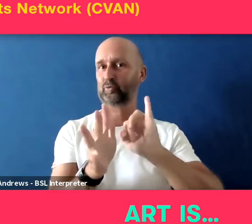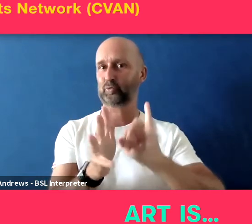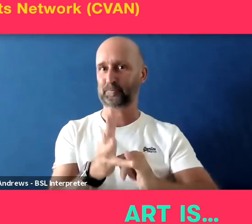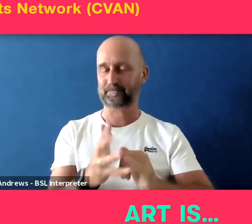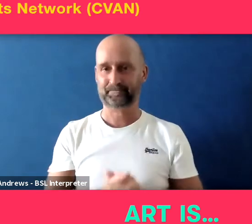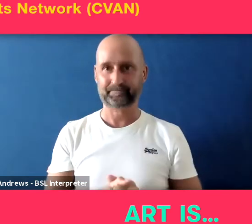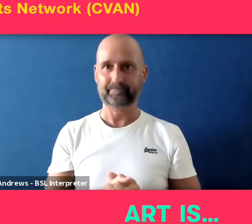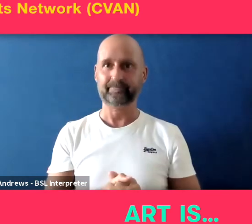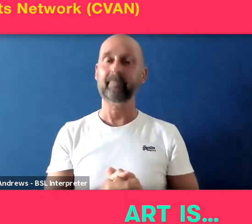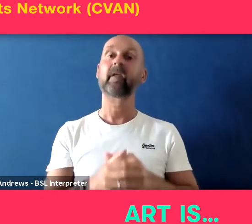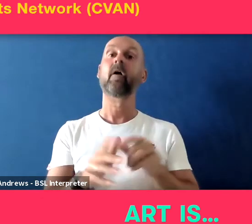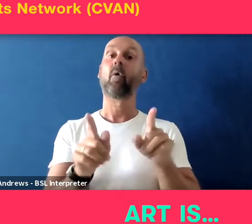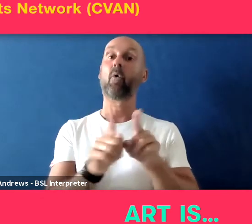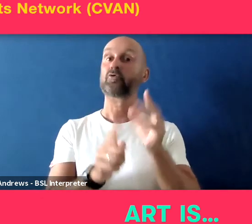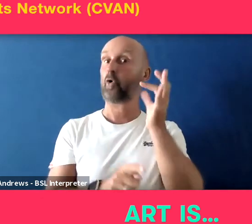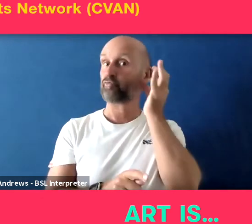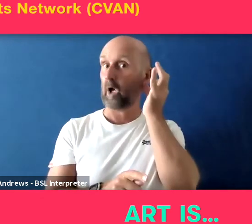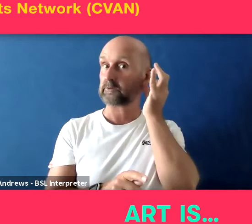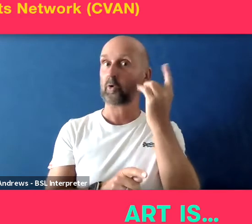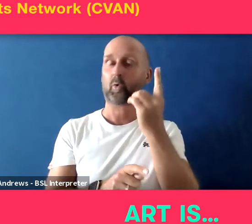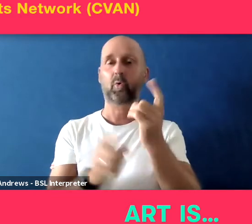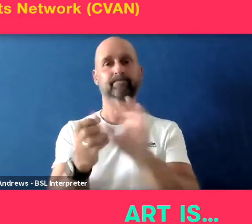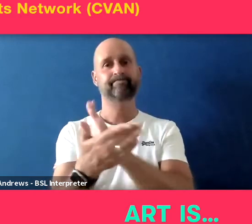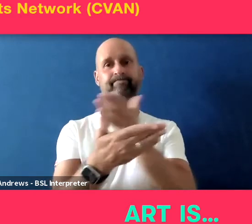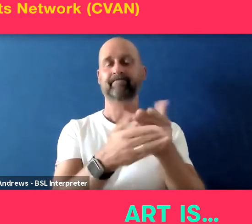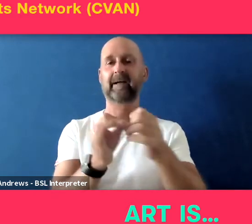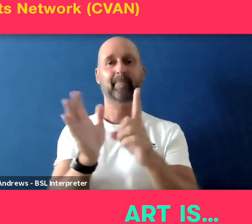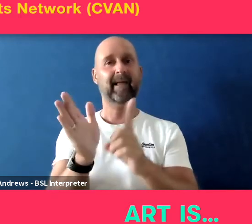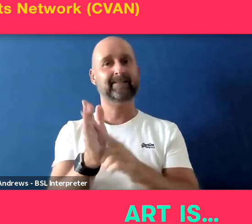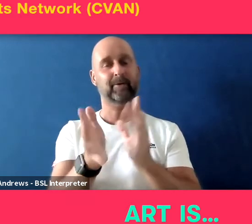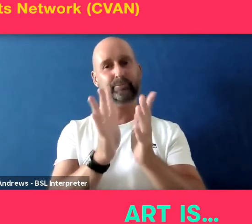We are joined by Russ, who will be doing our BSL interpretation for the event today.